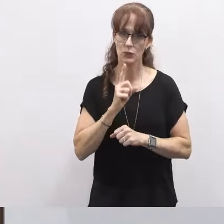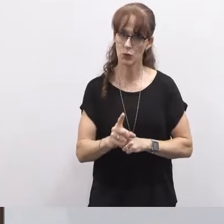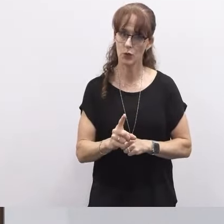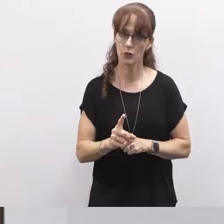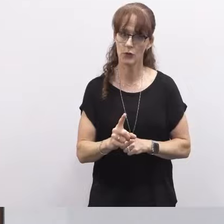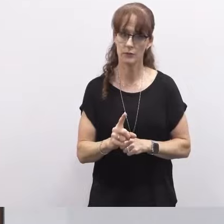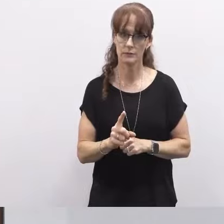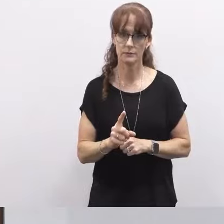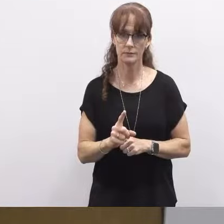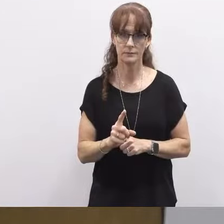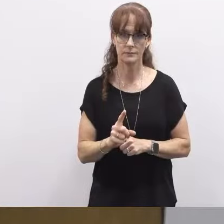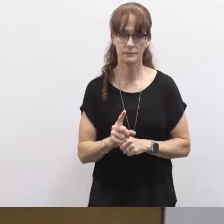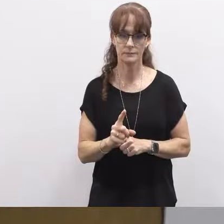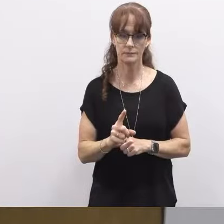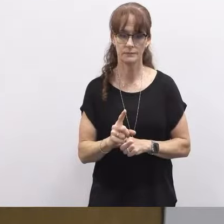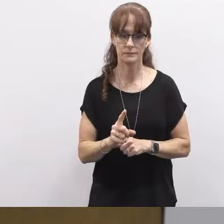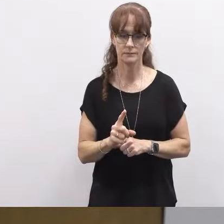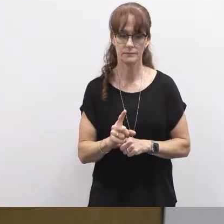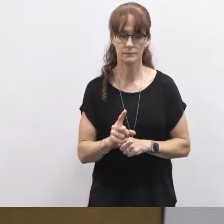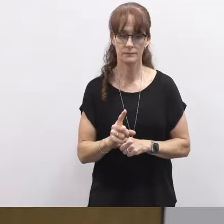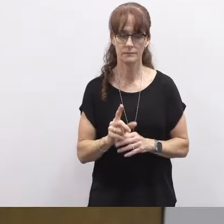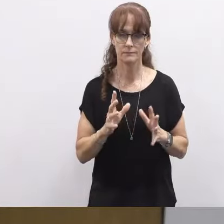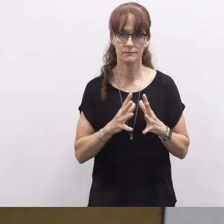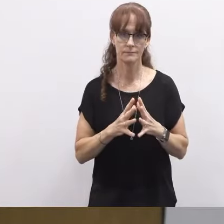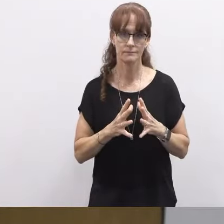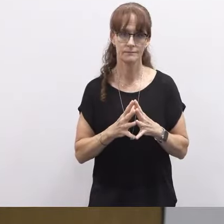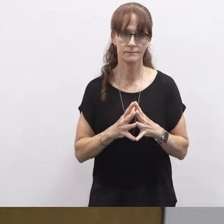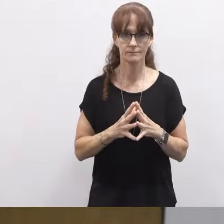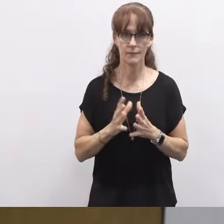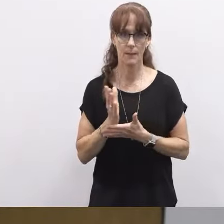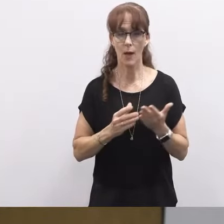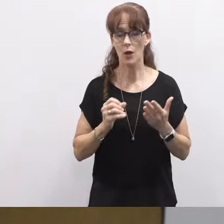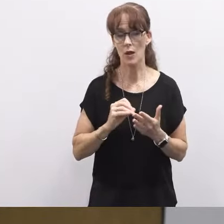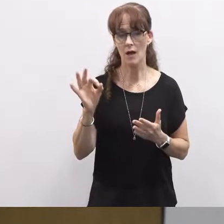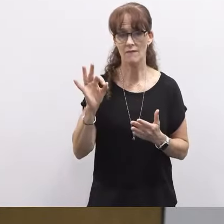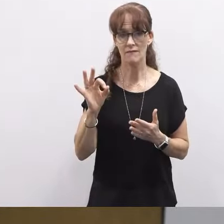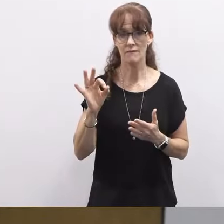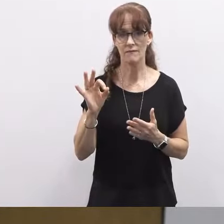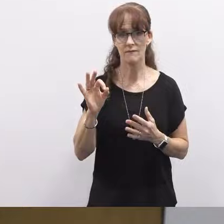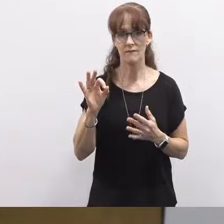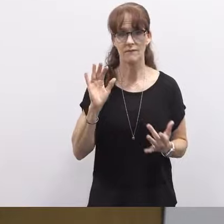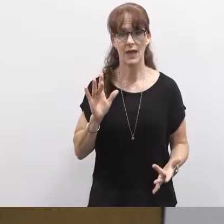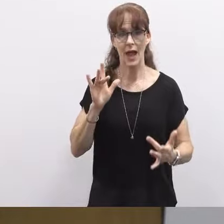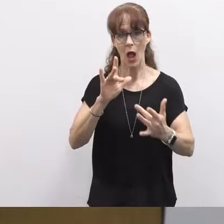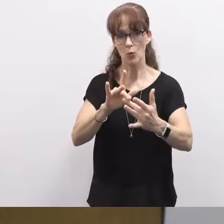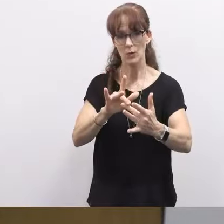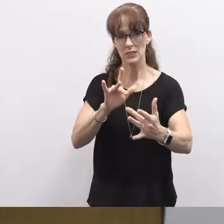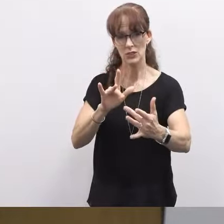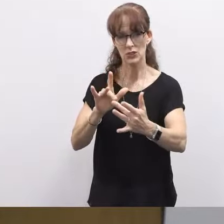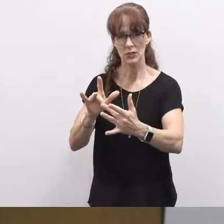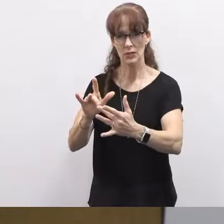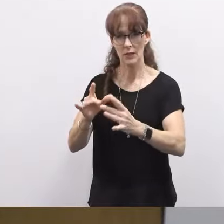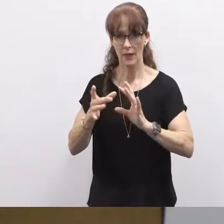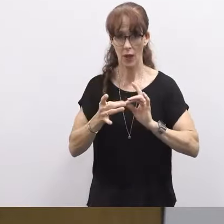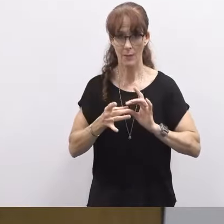that it is part of the outreach is that as I'm looking at the comments here, because once again,